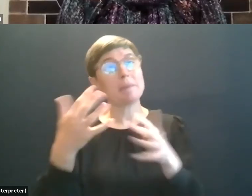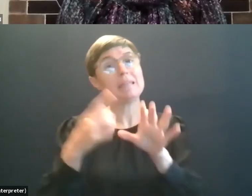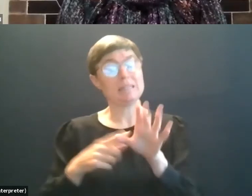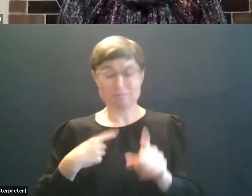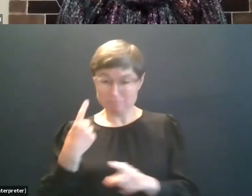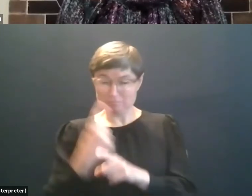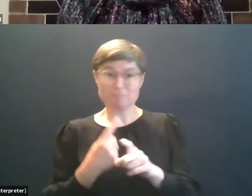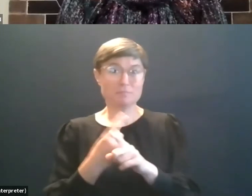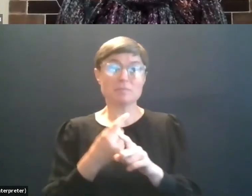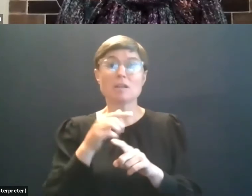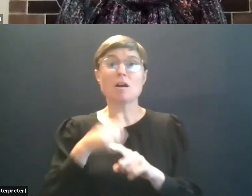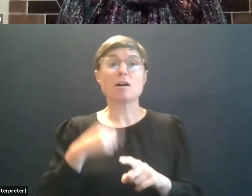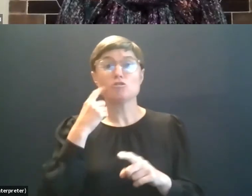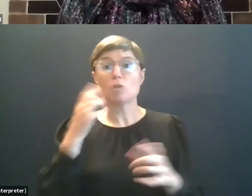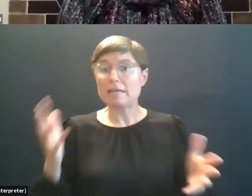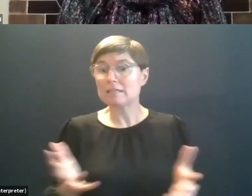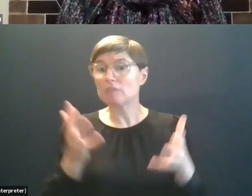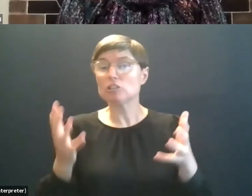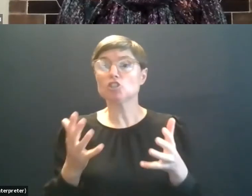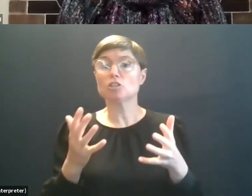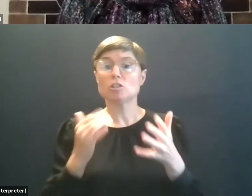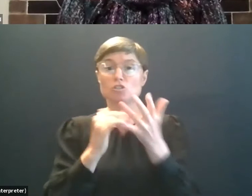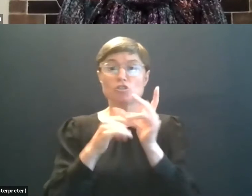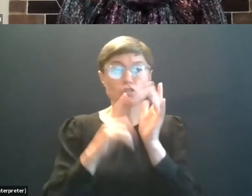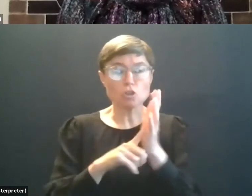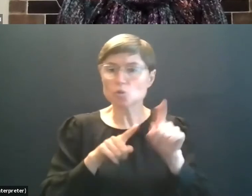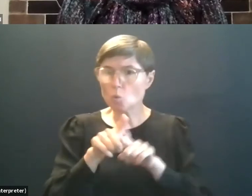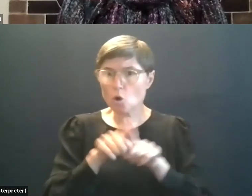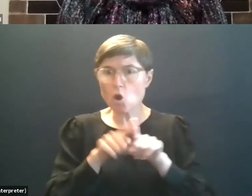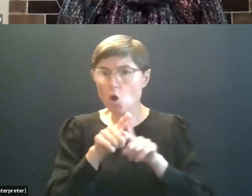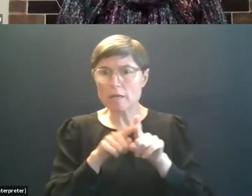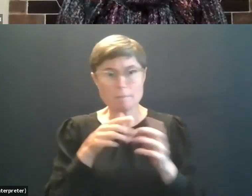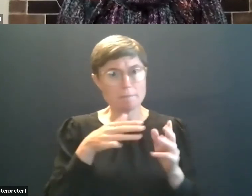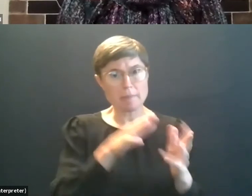sort of social learning constructs so that you could combine the best of education with